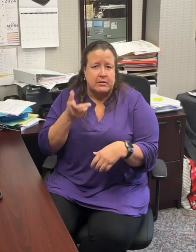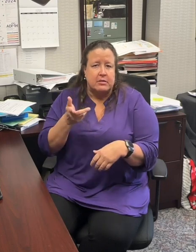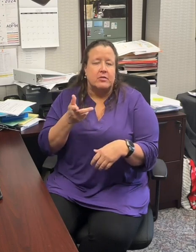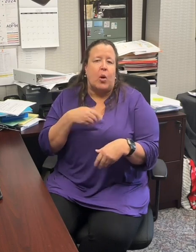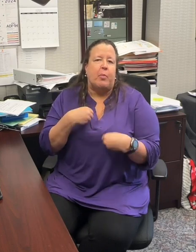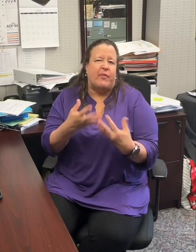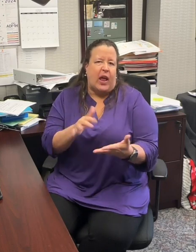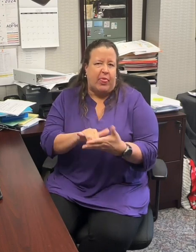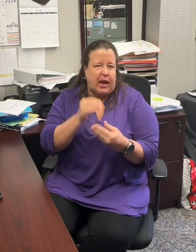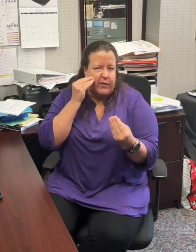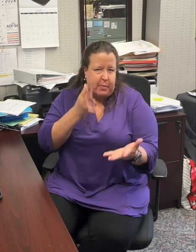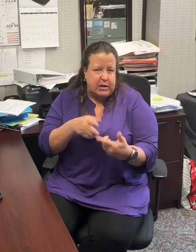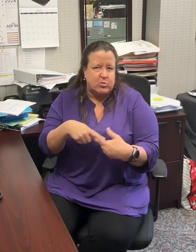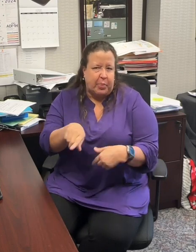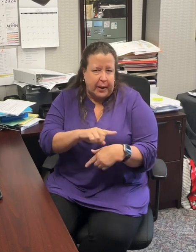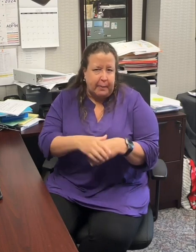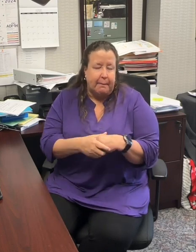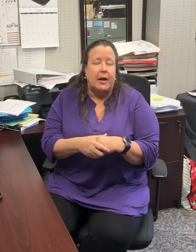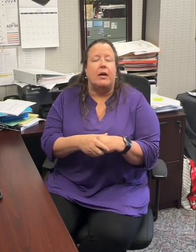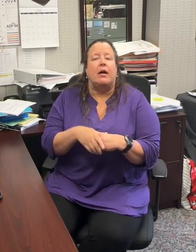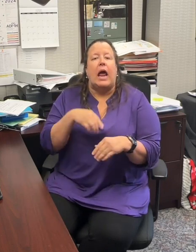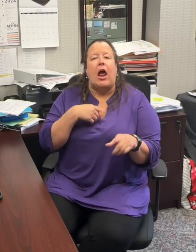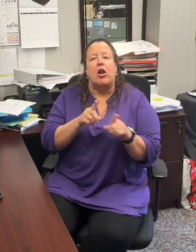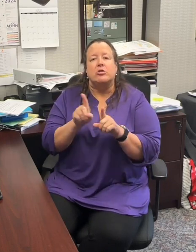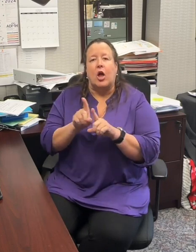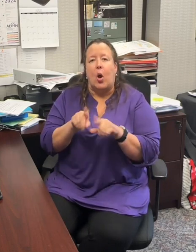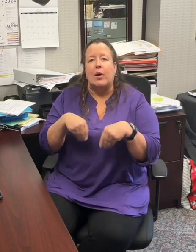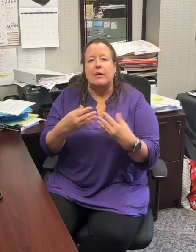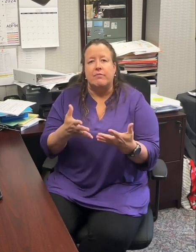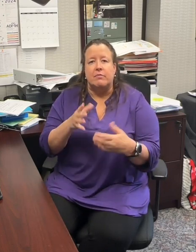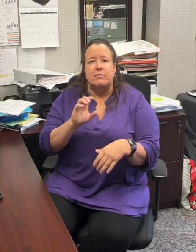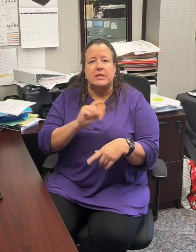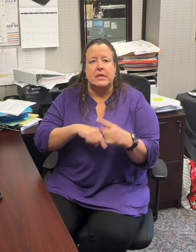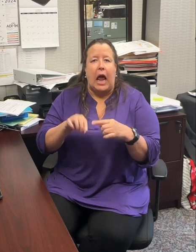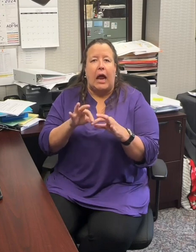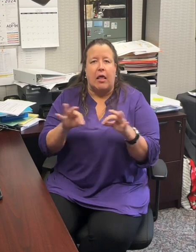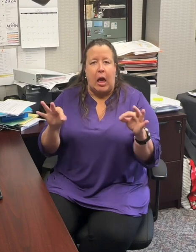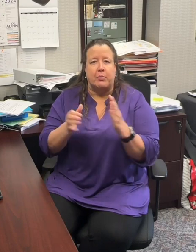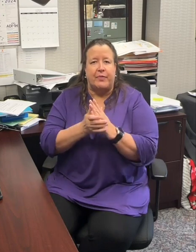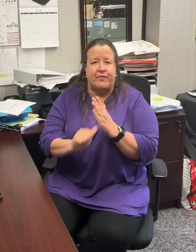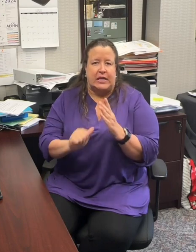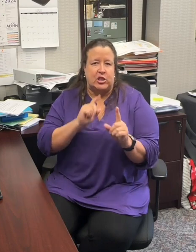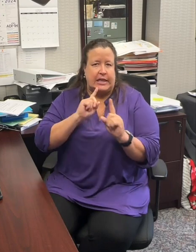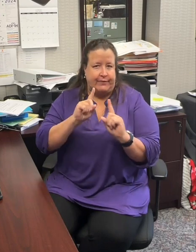resources are available for individuals who were deaf within the mental health system.